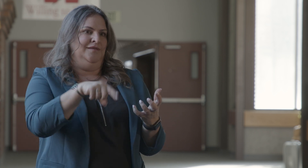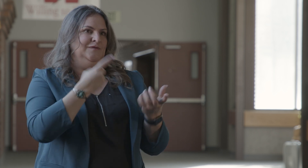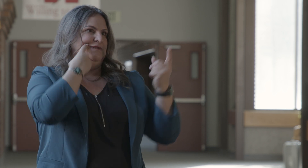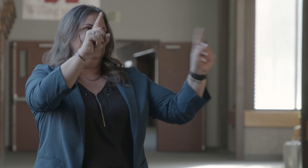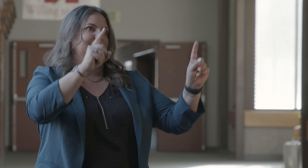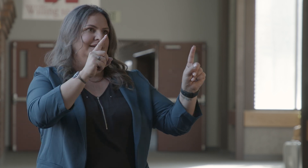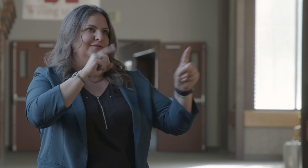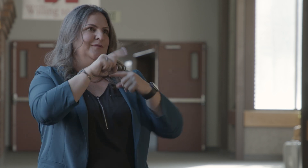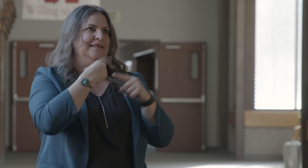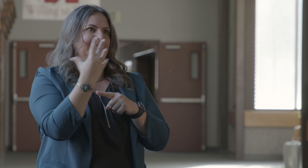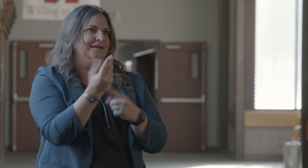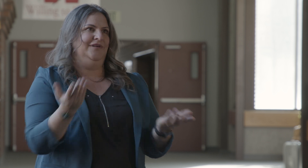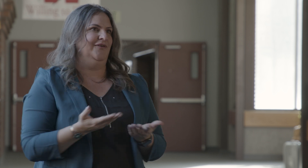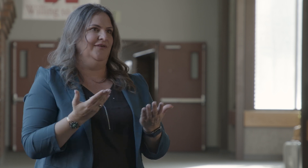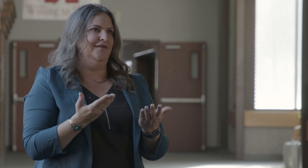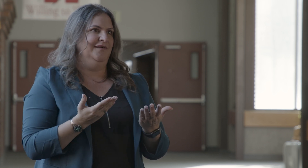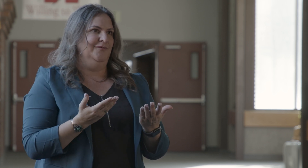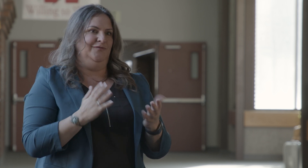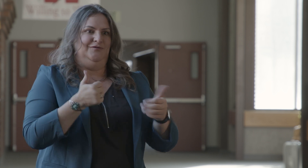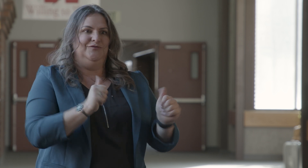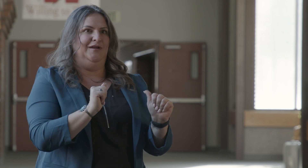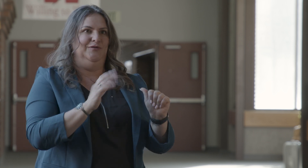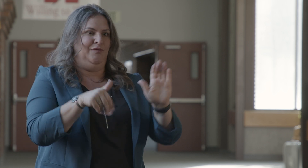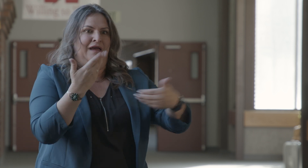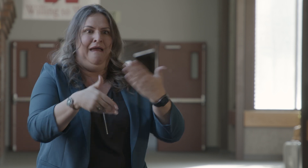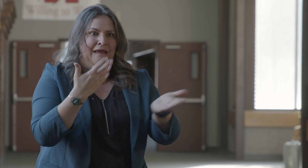We want to see them succeed as they leave the school,